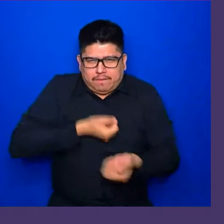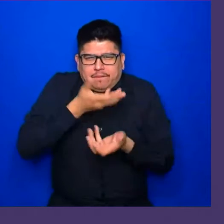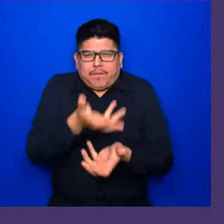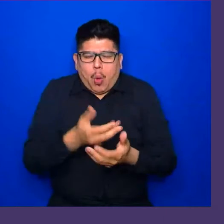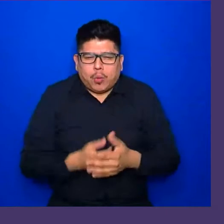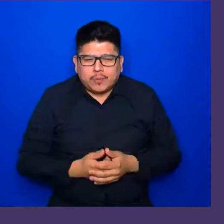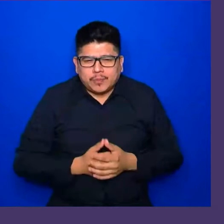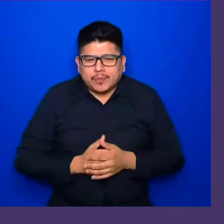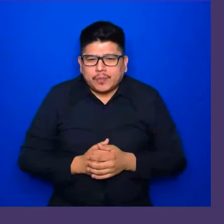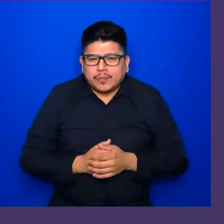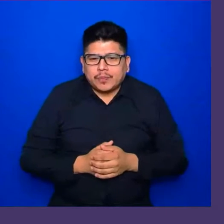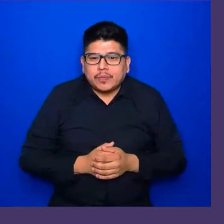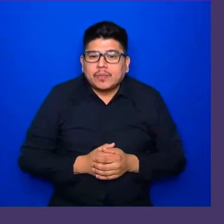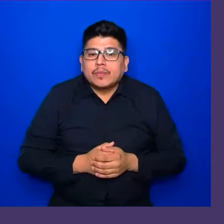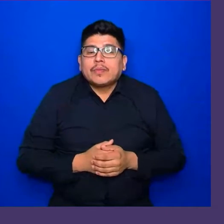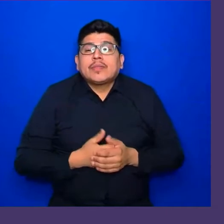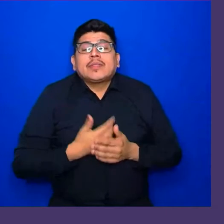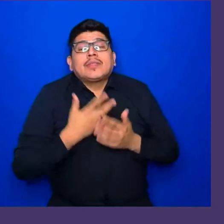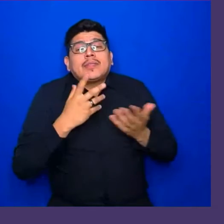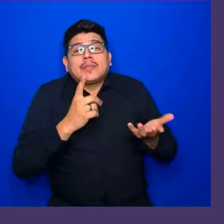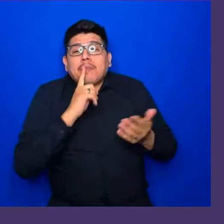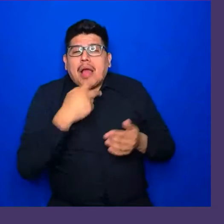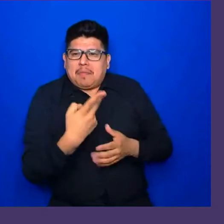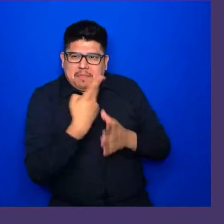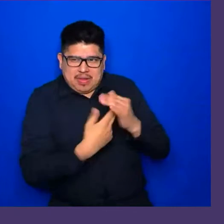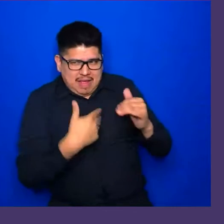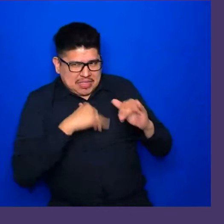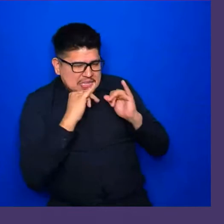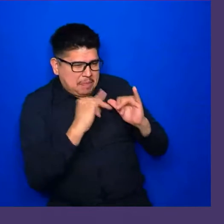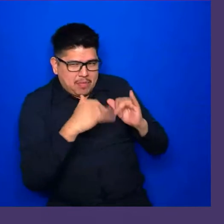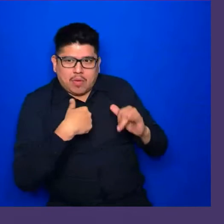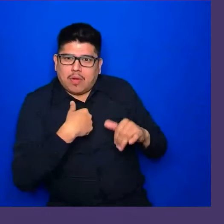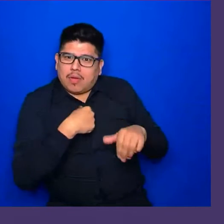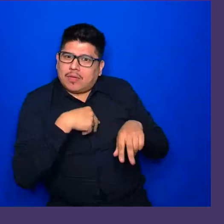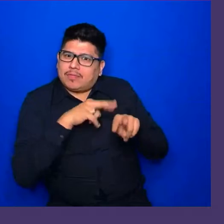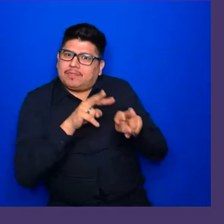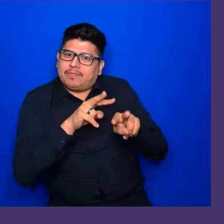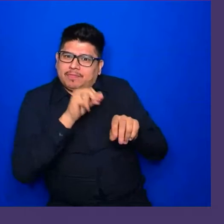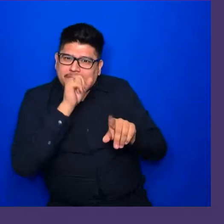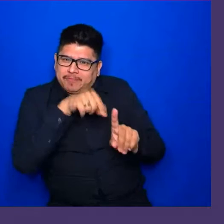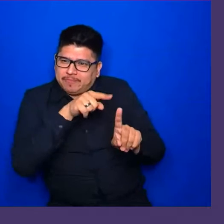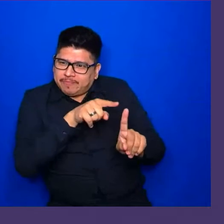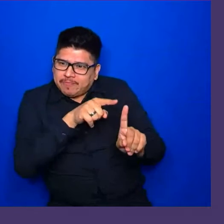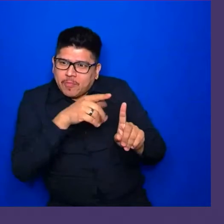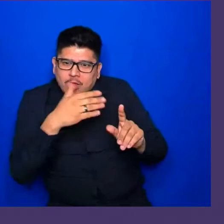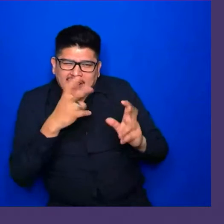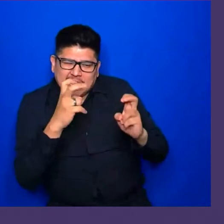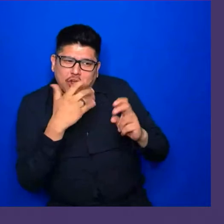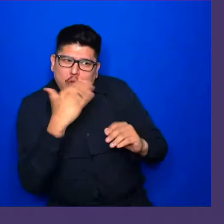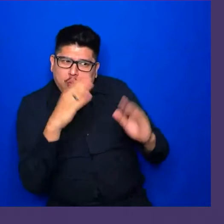we're a fan of good trouble. I appreciate that you really frequently call out